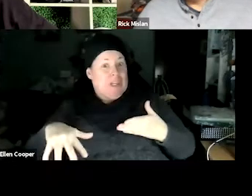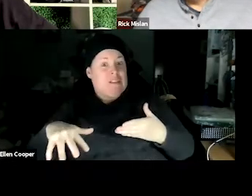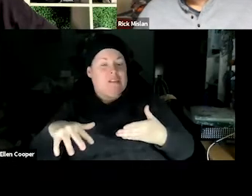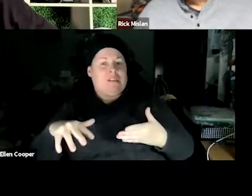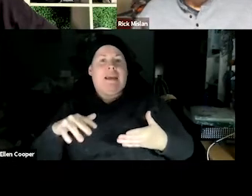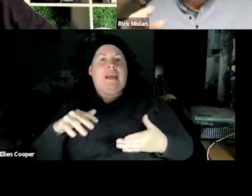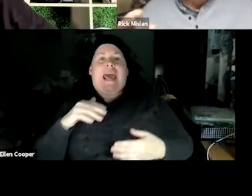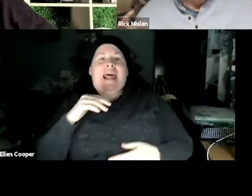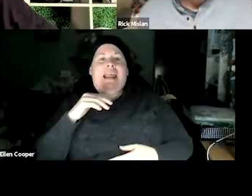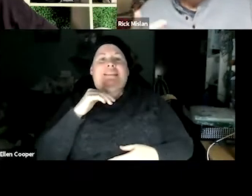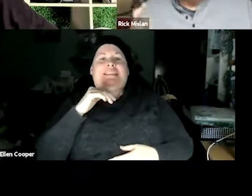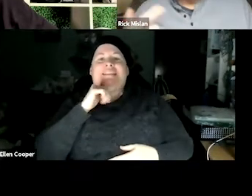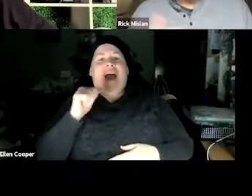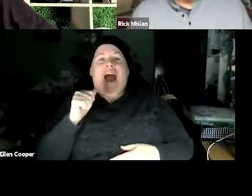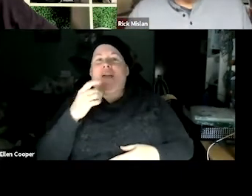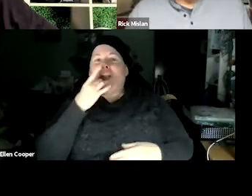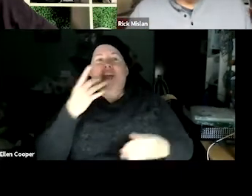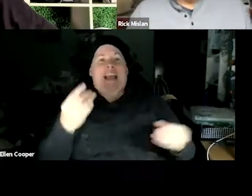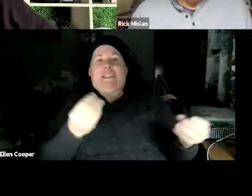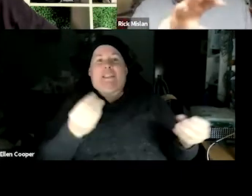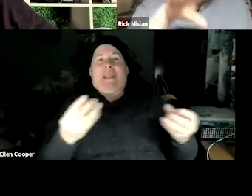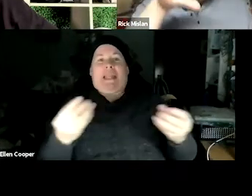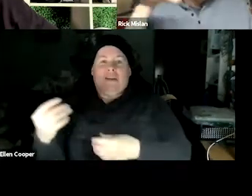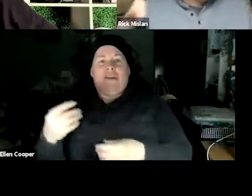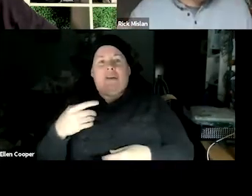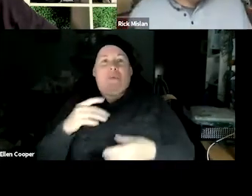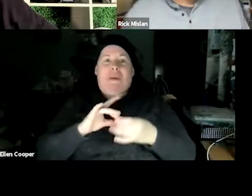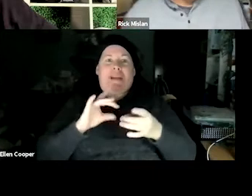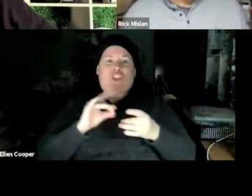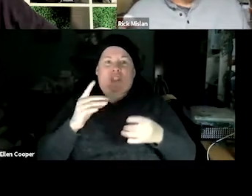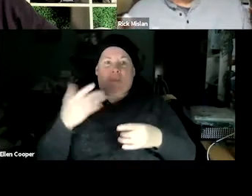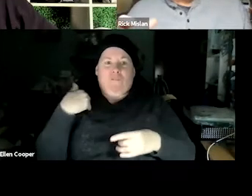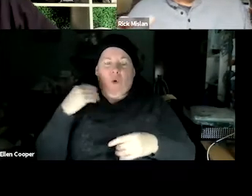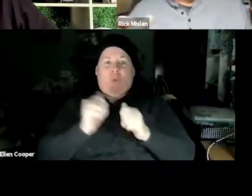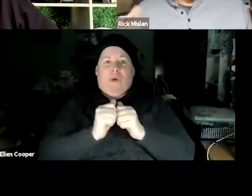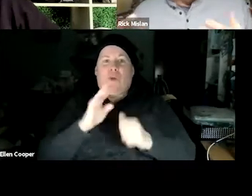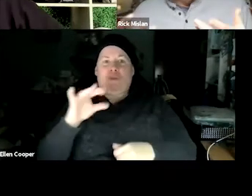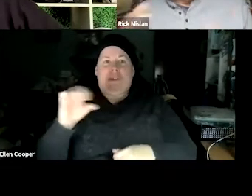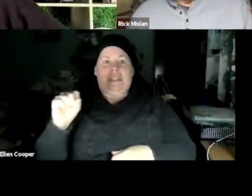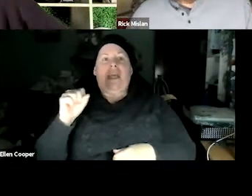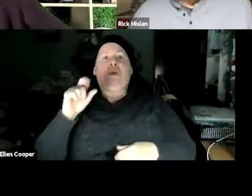Rick Mislan: Blinky lights and I've said this with Chris. So we forget it's people process and technology. CalebBarlow: Well, but you gotta understand, Rick.